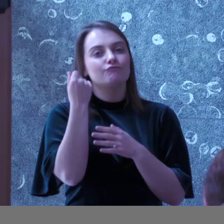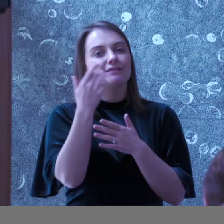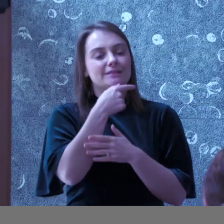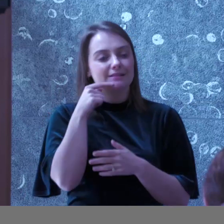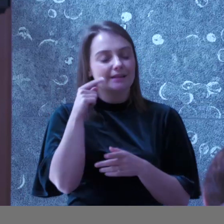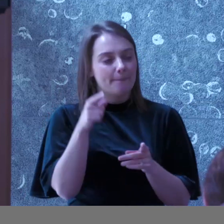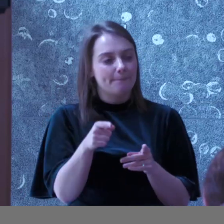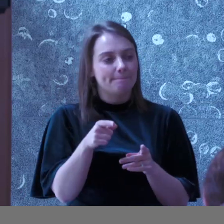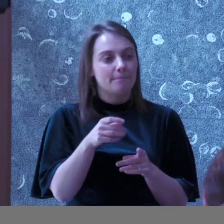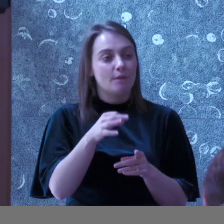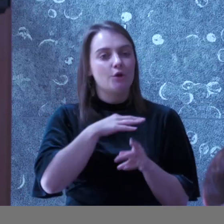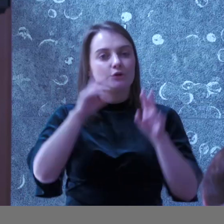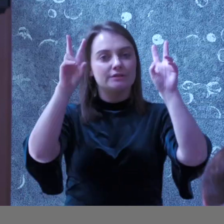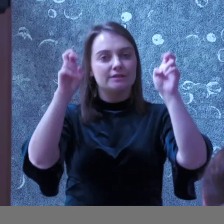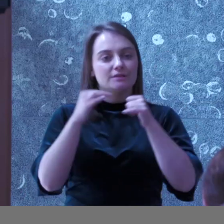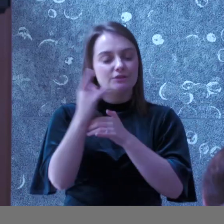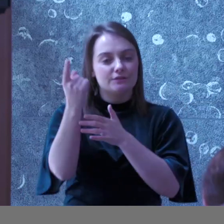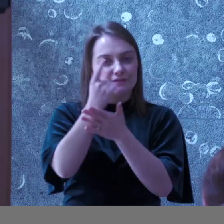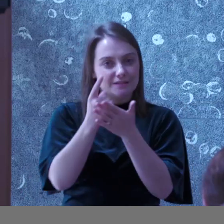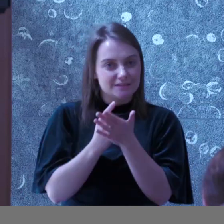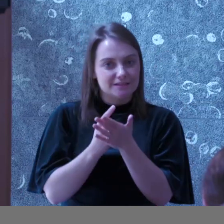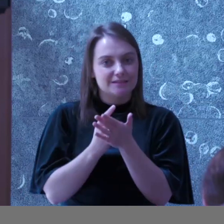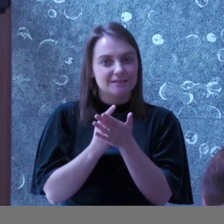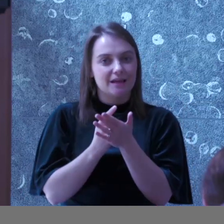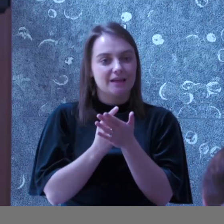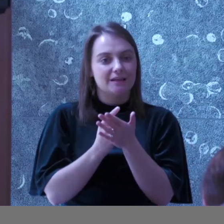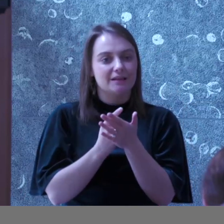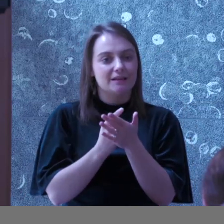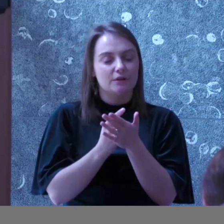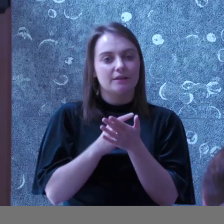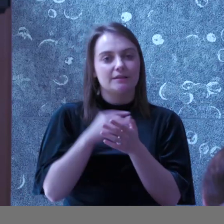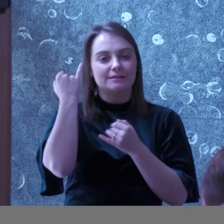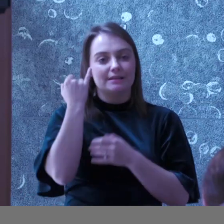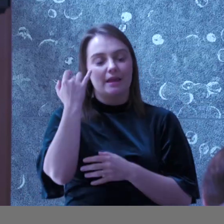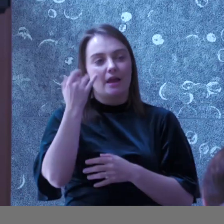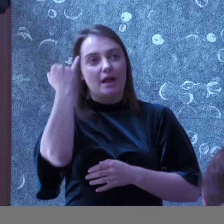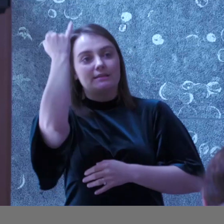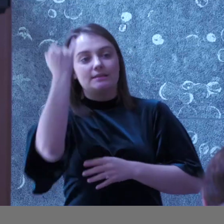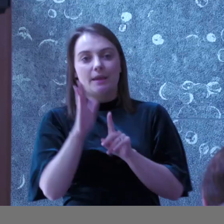a good definition of design is the rendering of the intent. So the intent to do something right